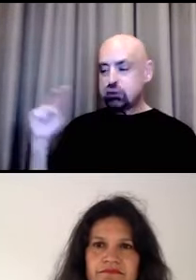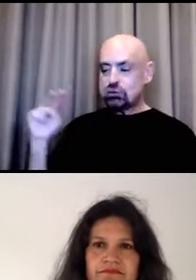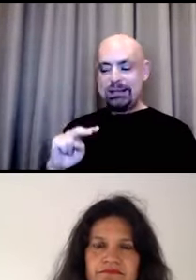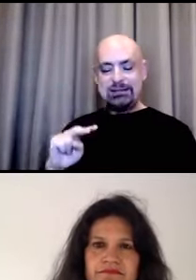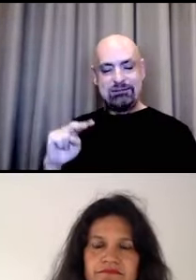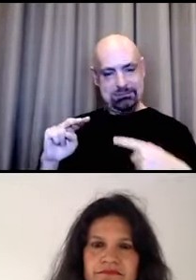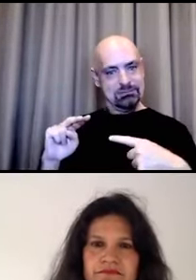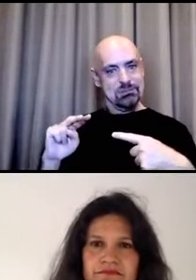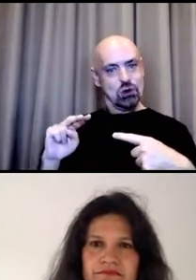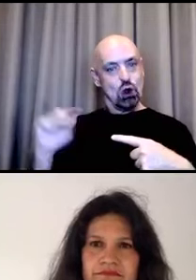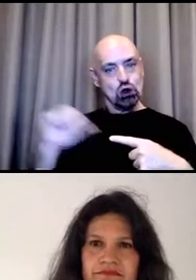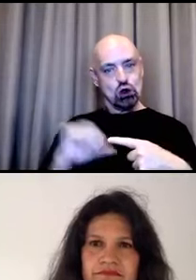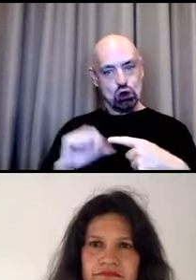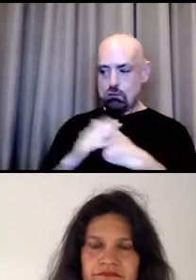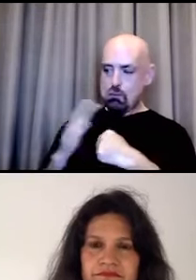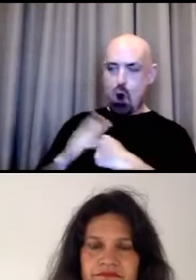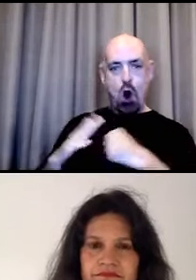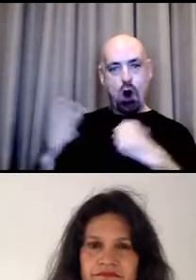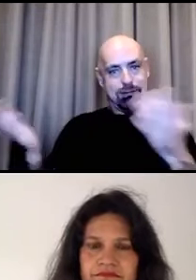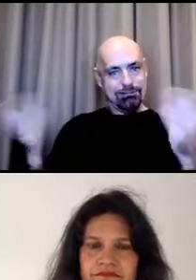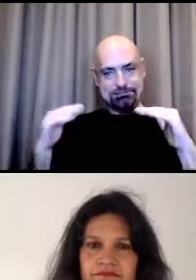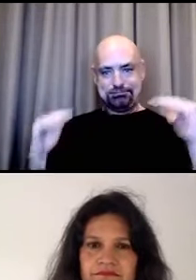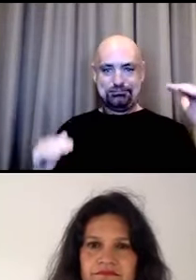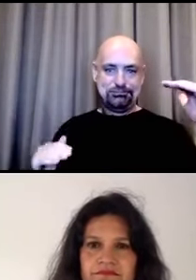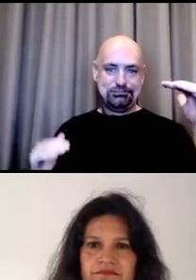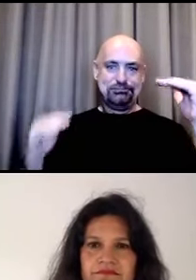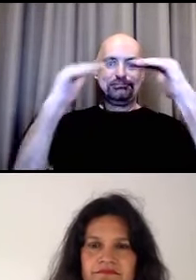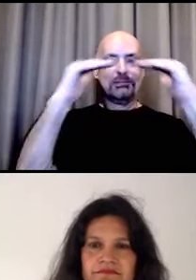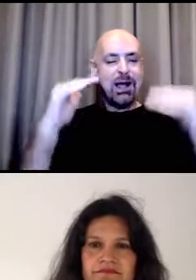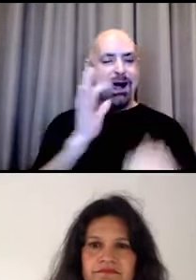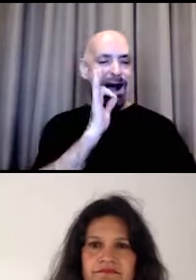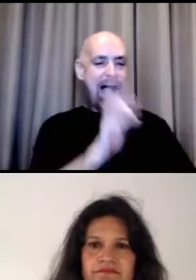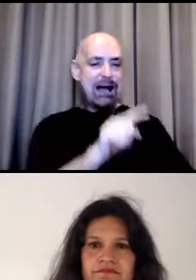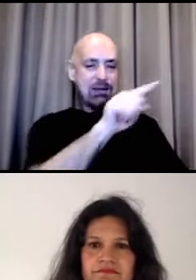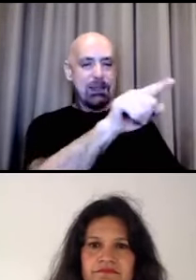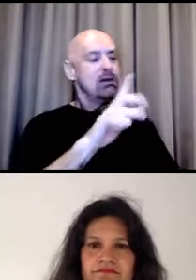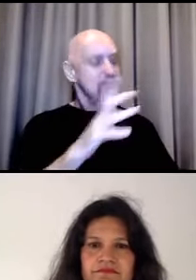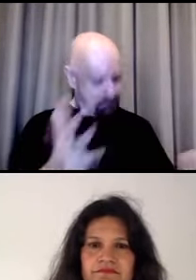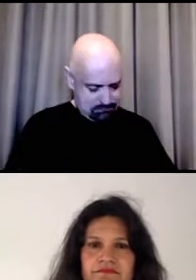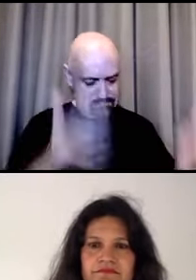different things may dilute therefore. I don't agree with that. I tend